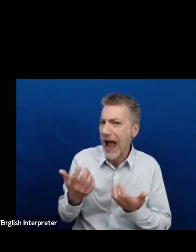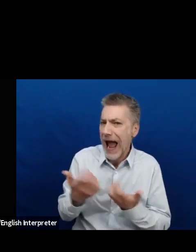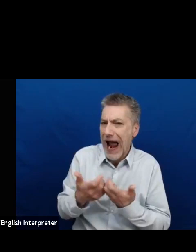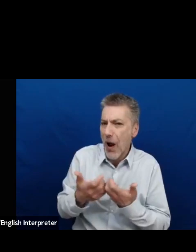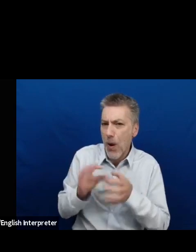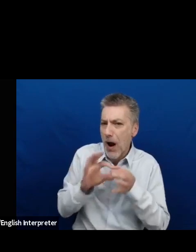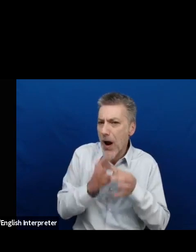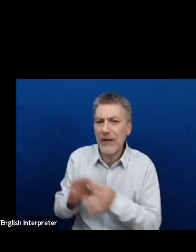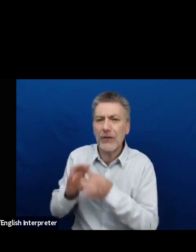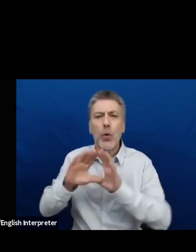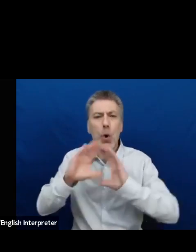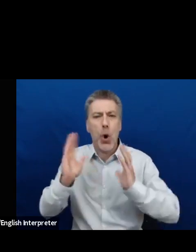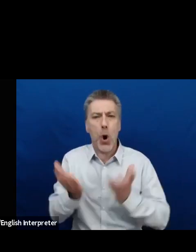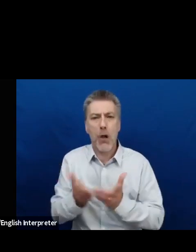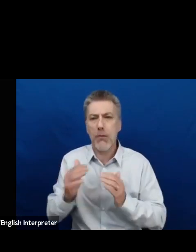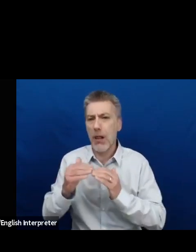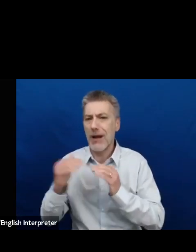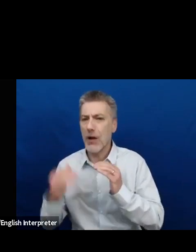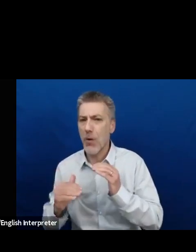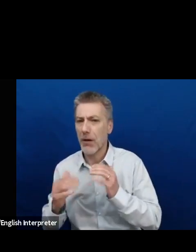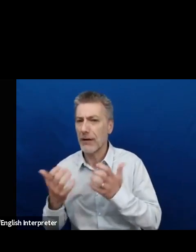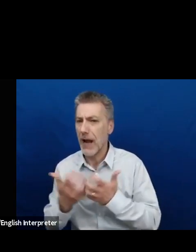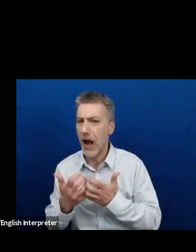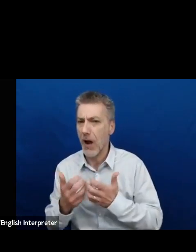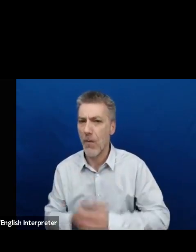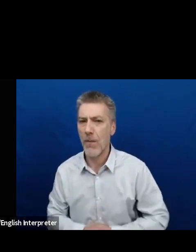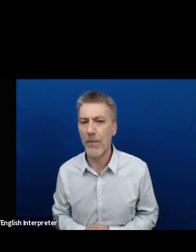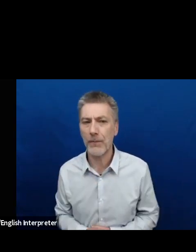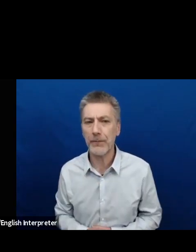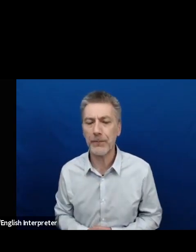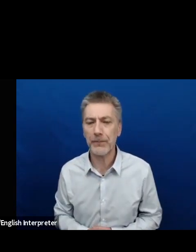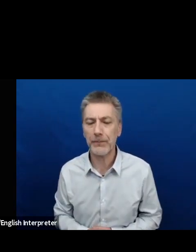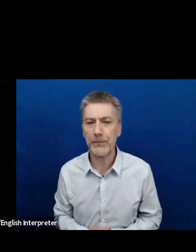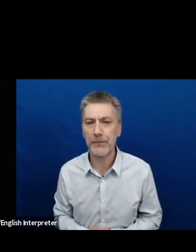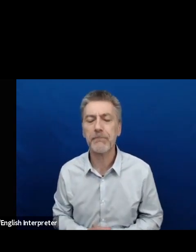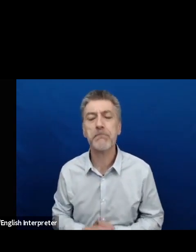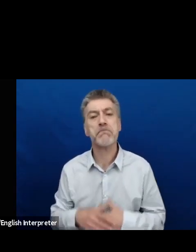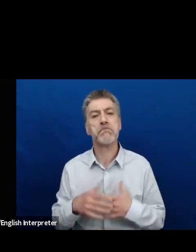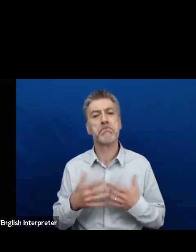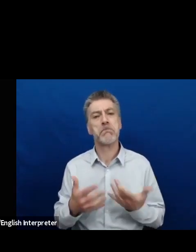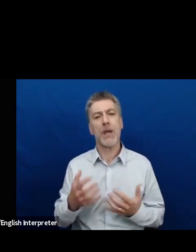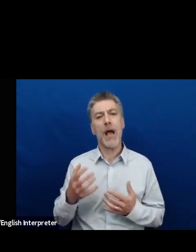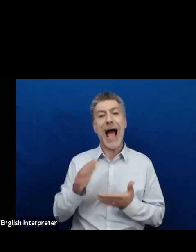generally that what are standderedly considered nation states were